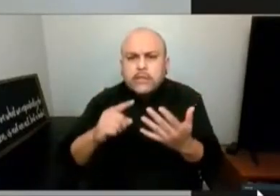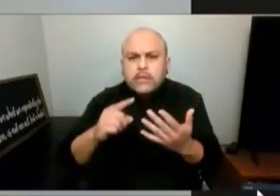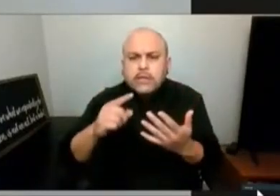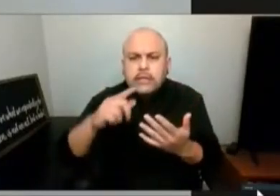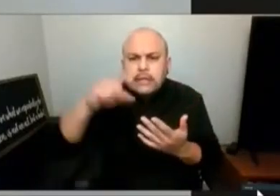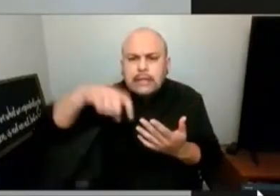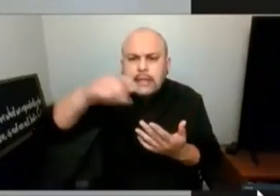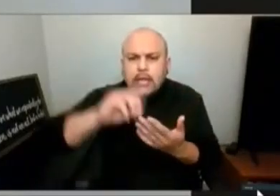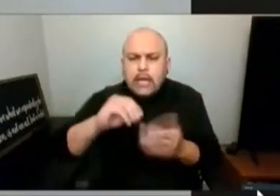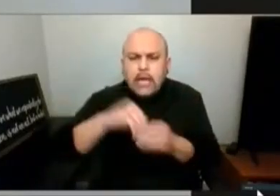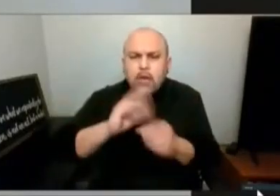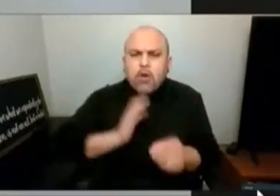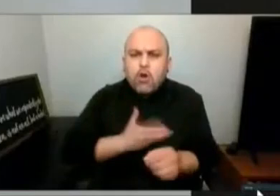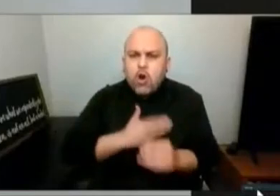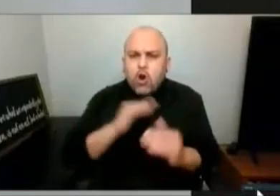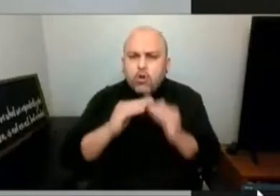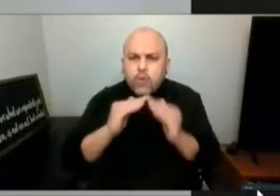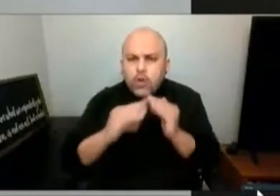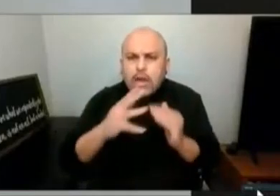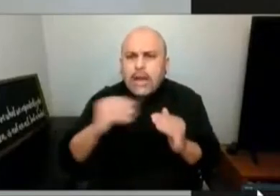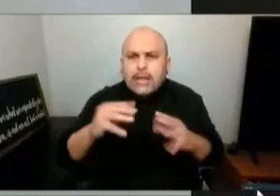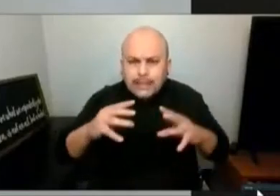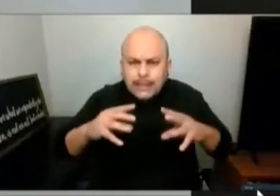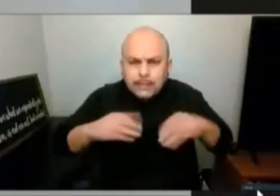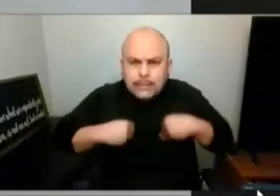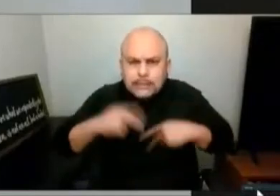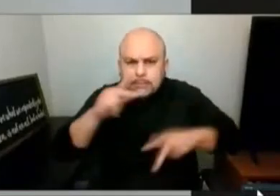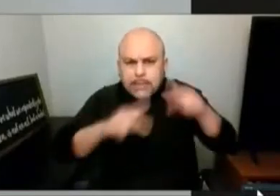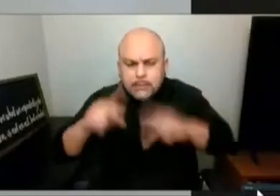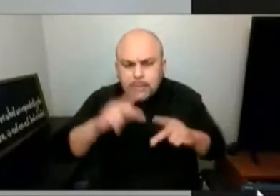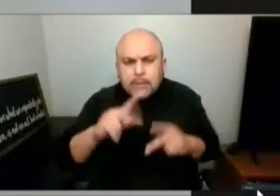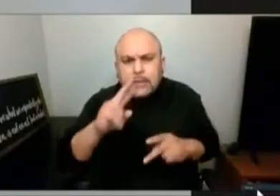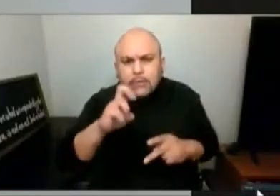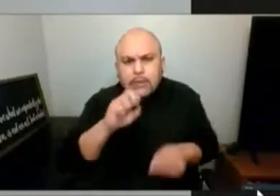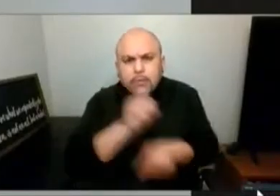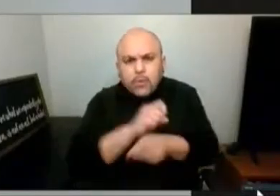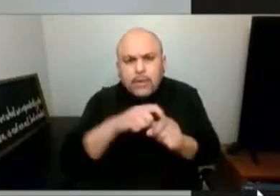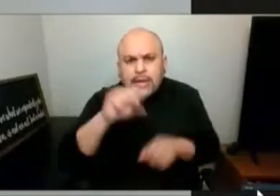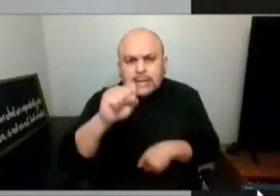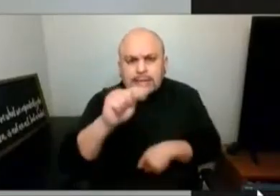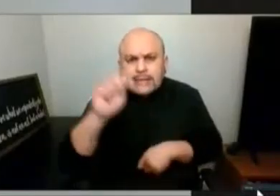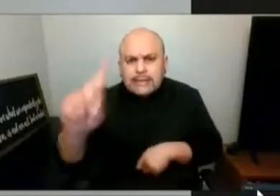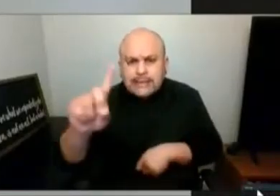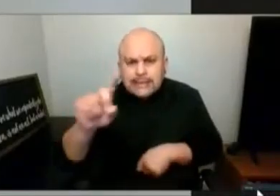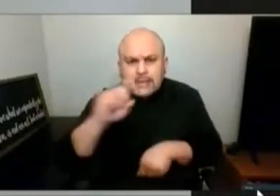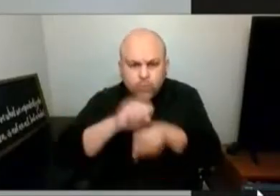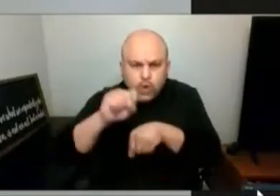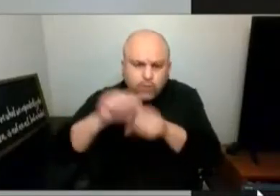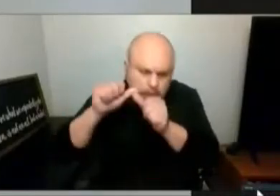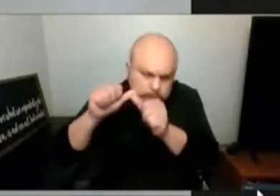[unintelligible] and redeployment of the STD workforce persists. Capacity exists.